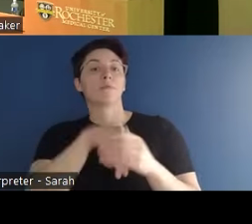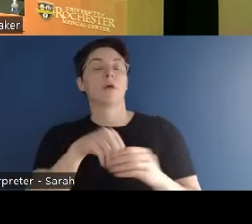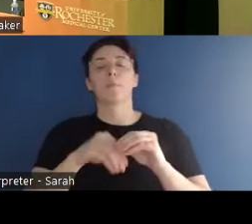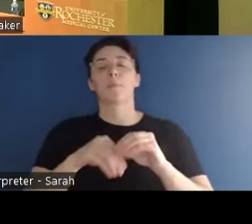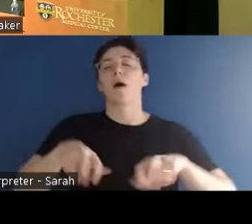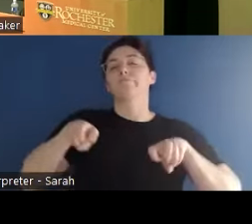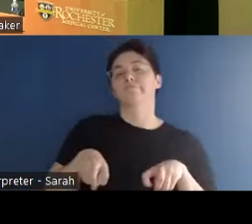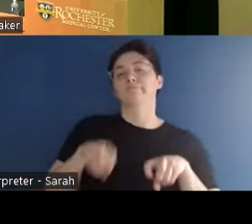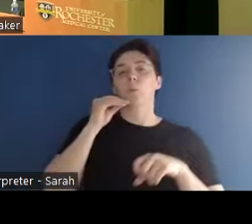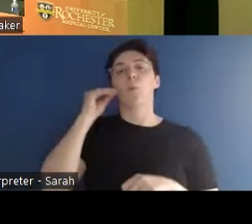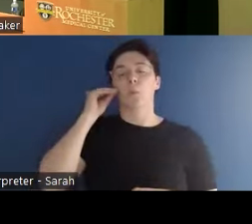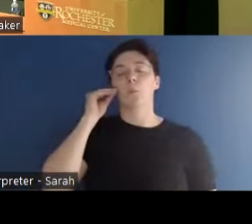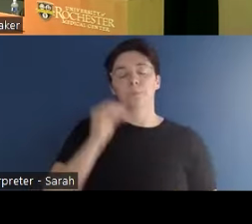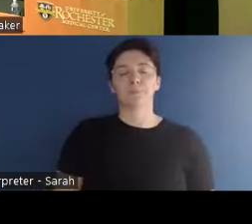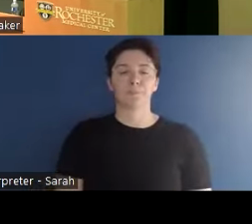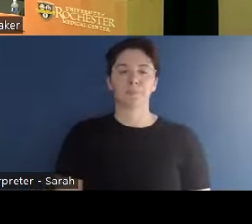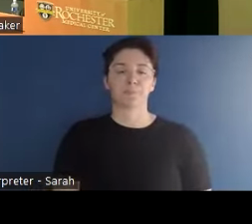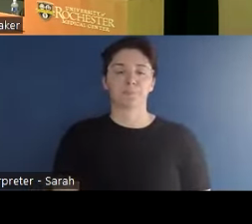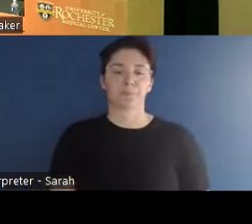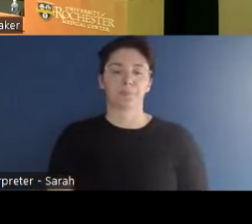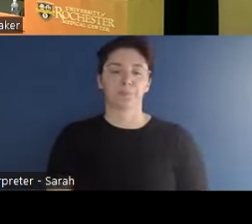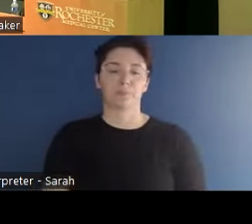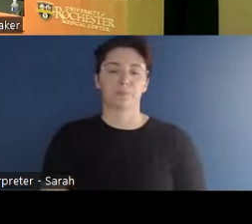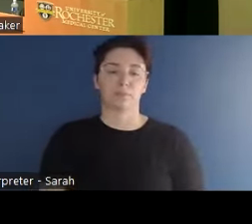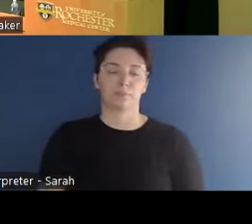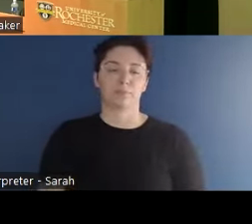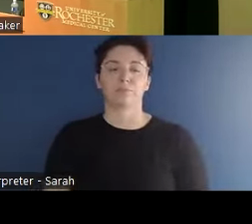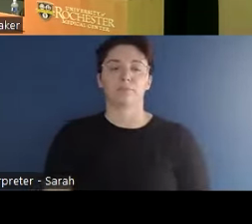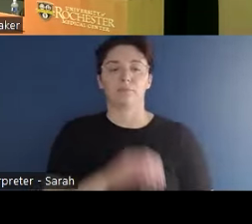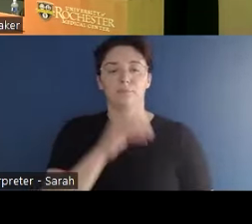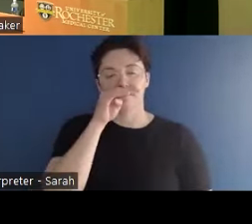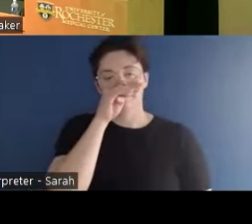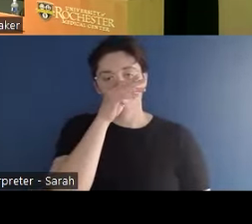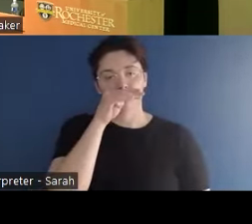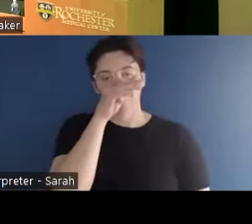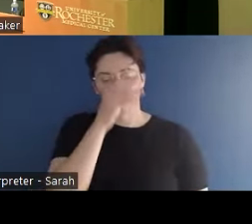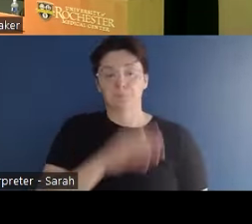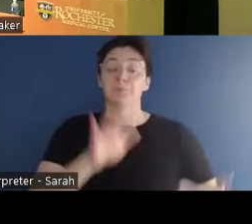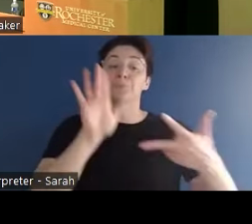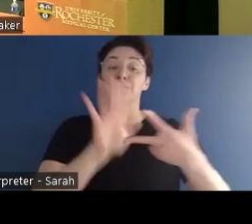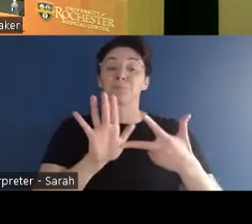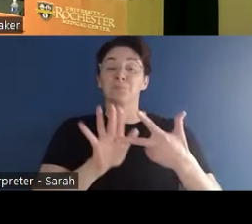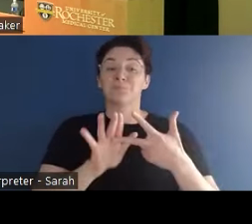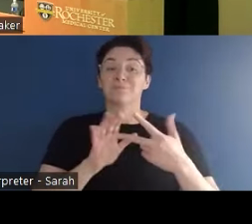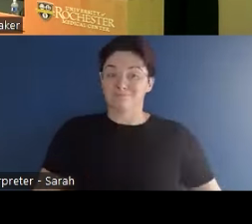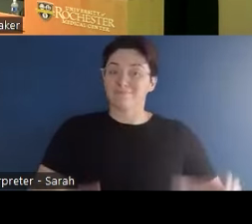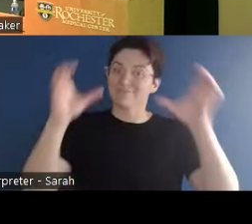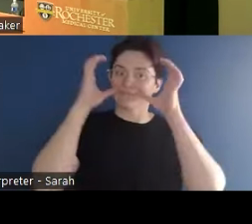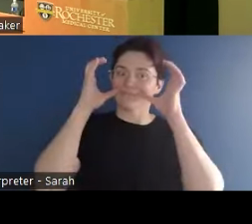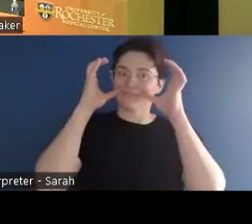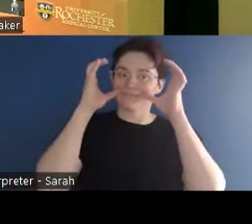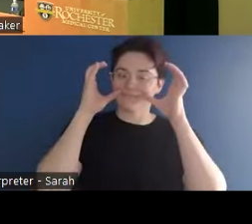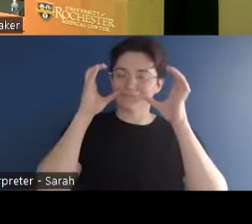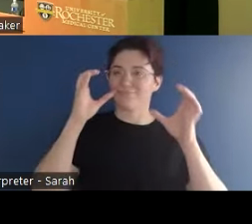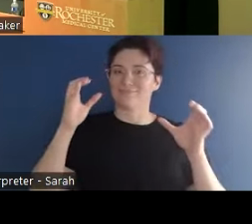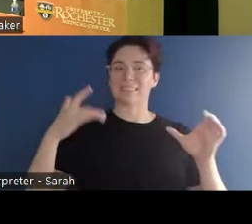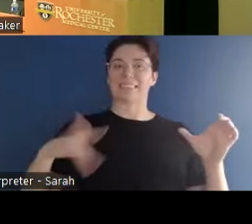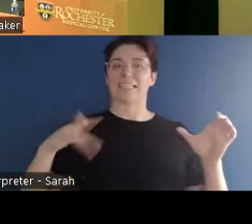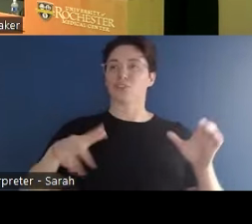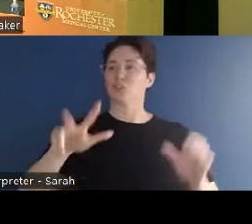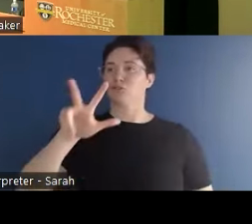space and then also we can think about how we can use wearable physiological sensors and 360 videos